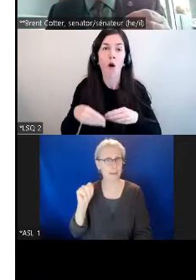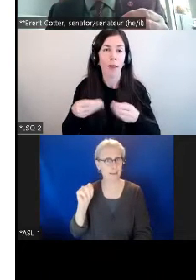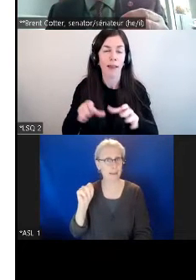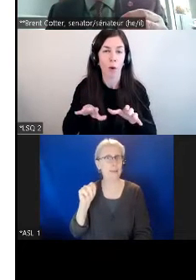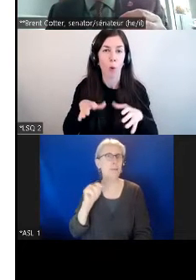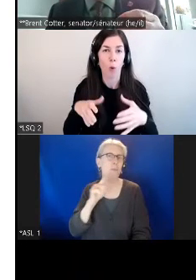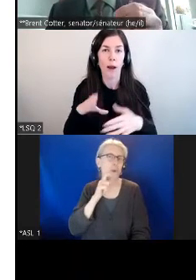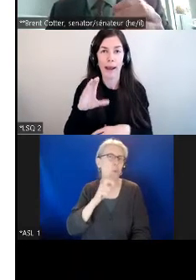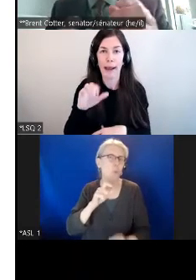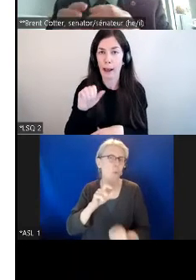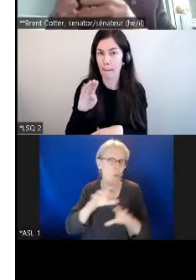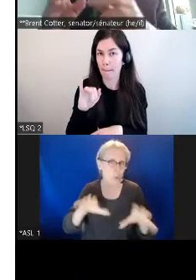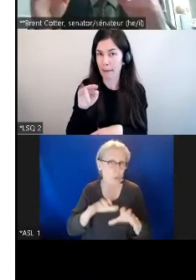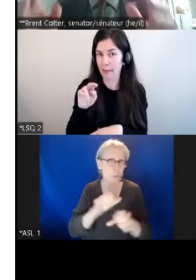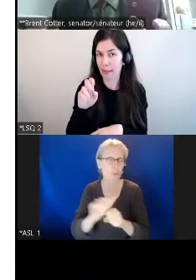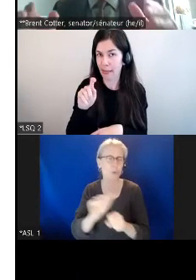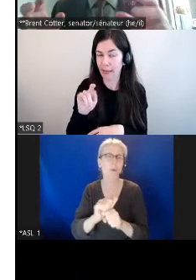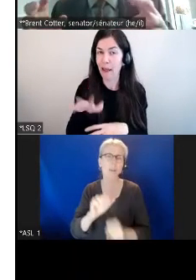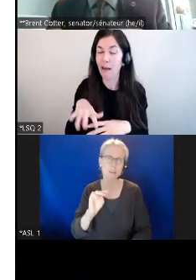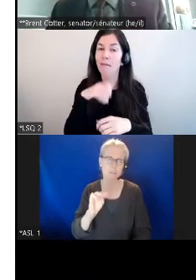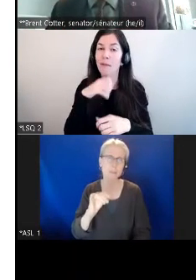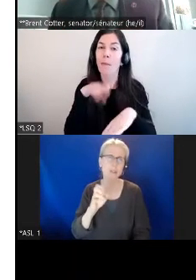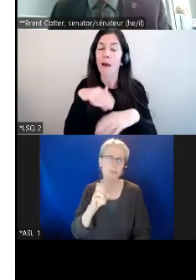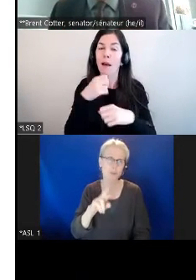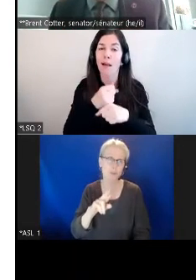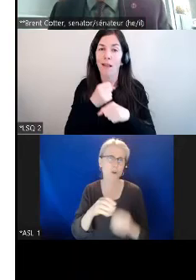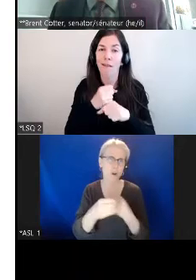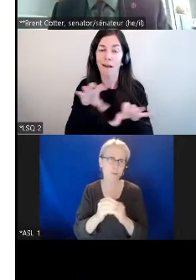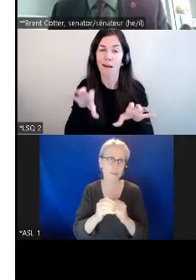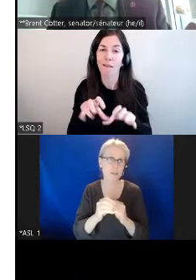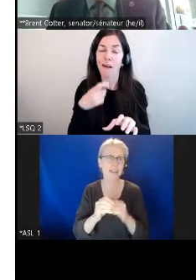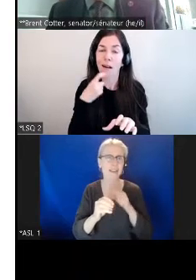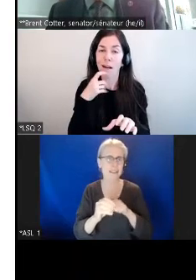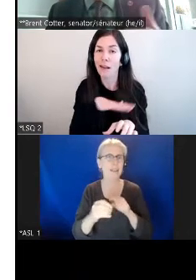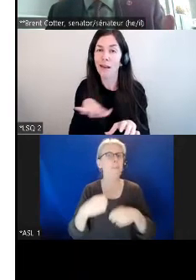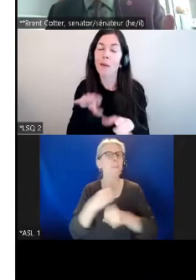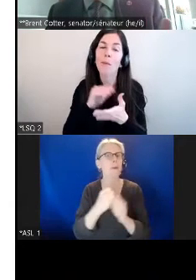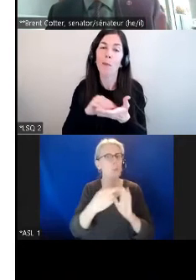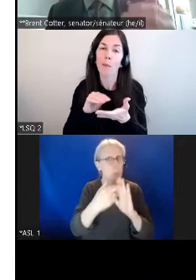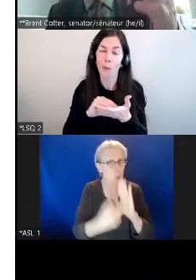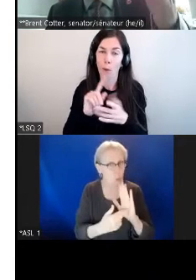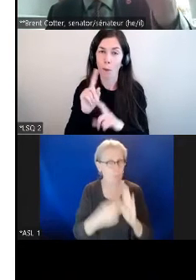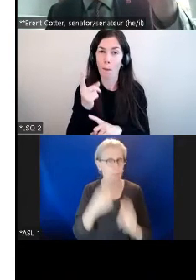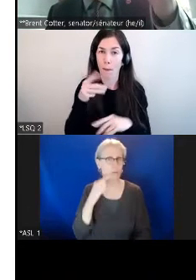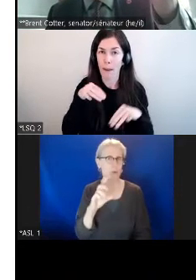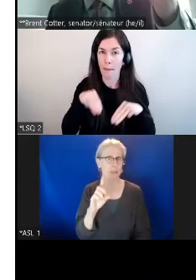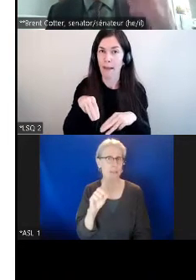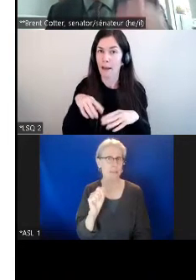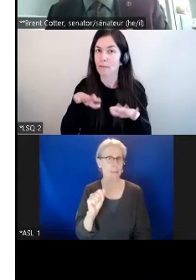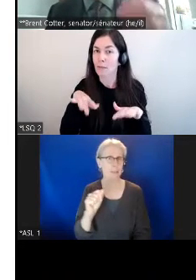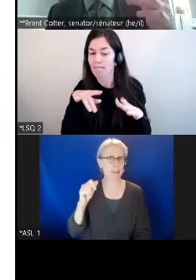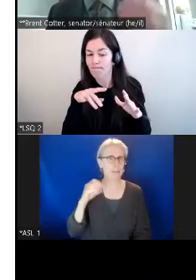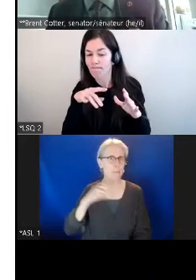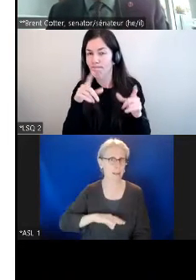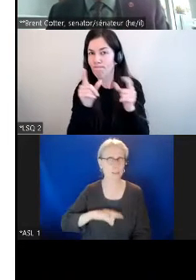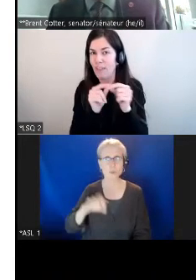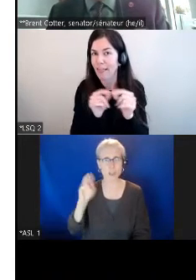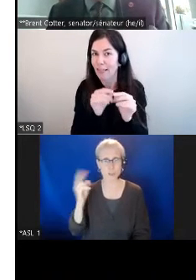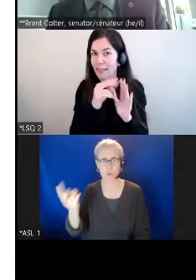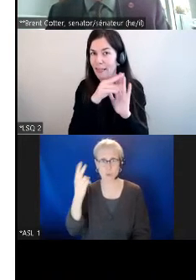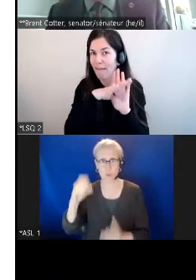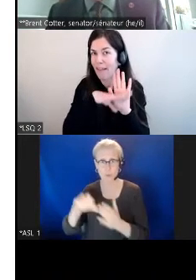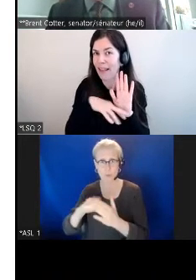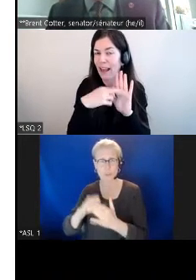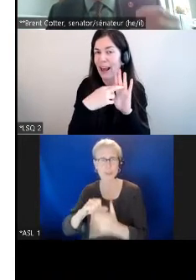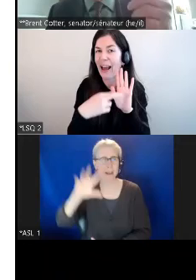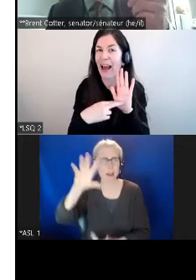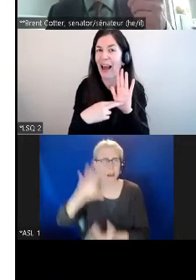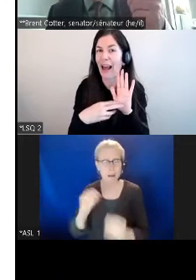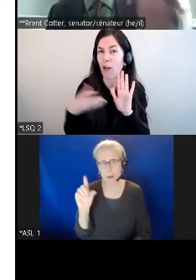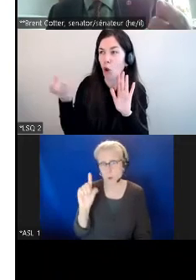BY THE MINISTER'S OFFICE TO CREATE THE RULES. TWO FULL PAGES. OVER 20 TOPICS FOR THESE REGULATIONS.